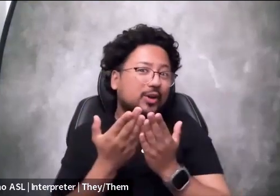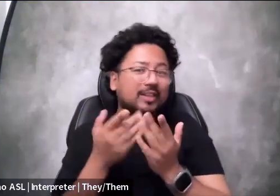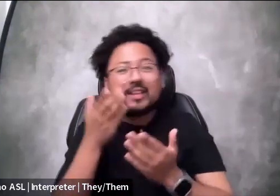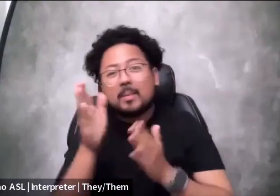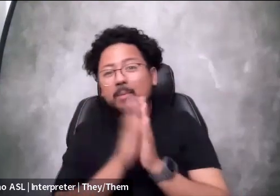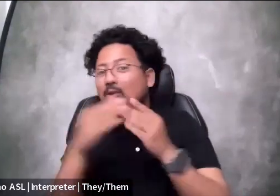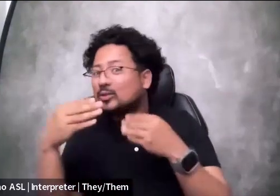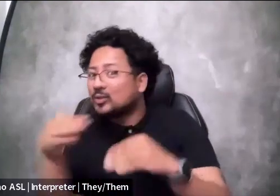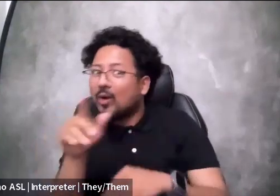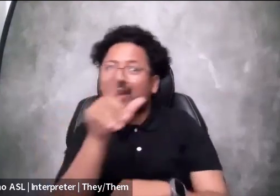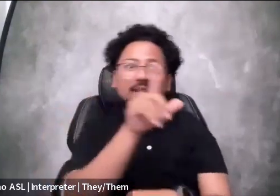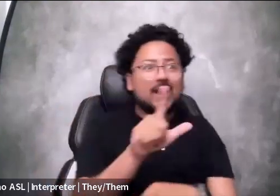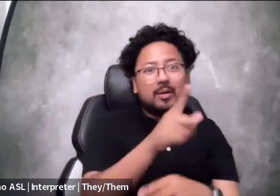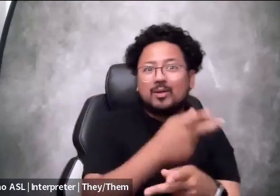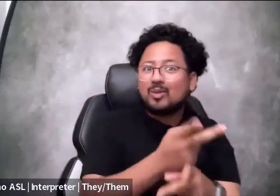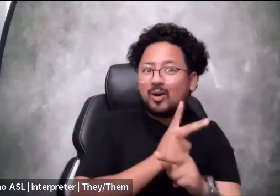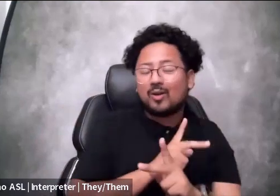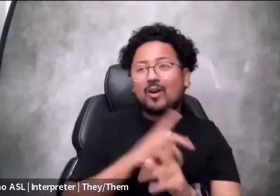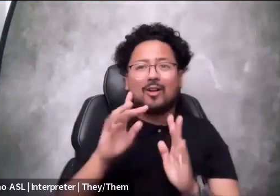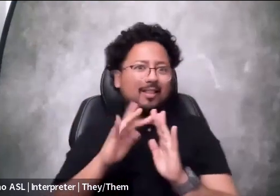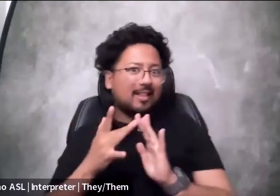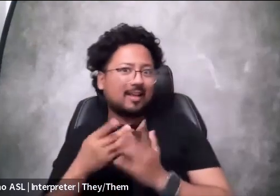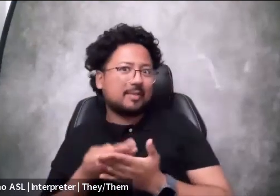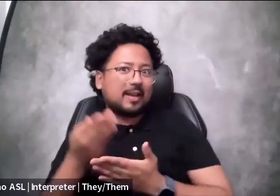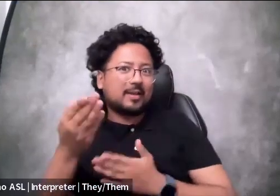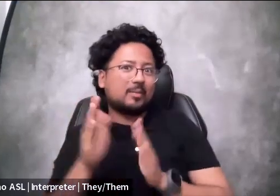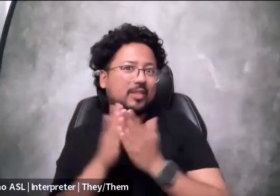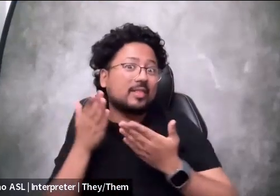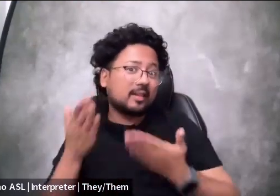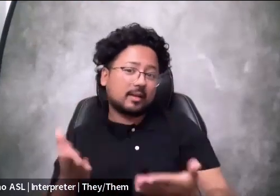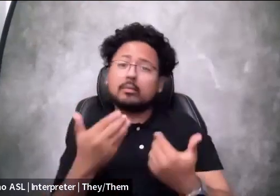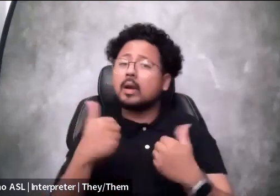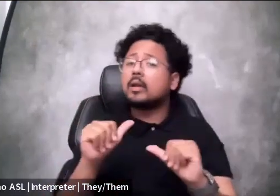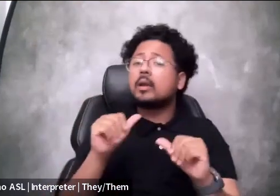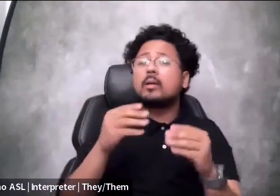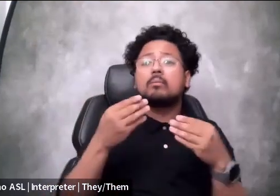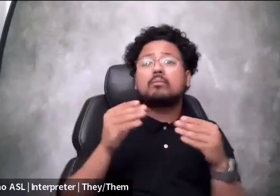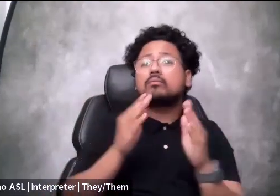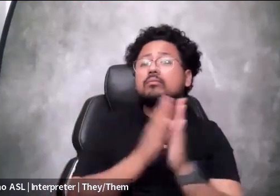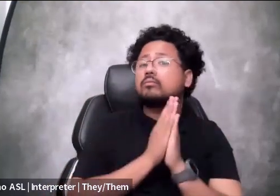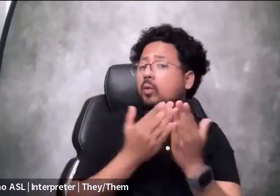Do you online and get the book? Do you have any particular bookstores or libraries that you want to give a shout out to?